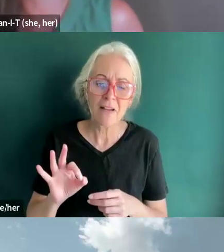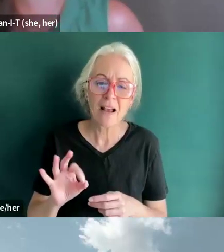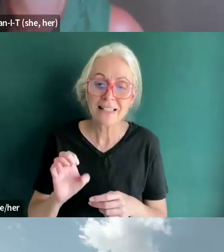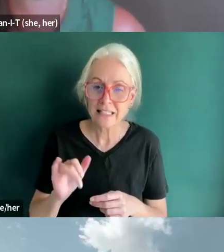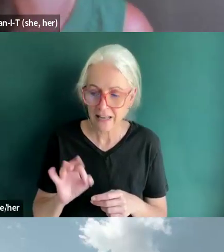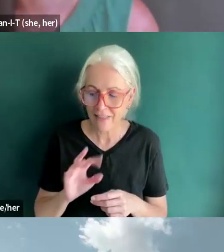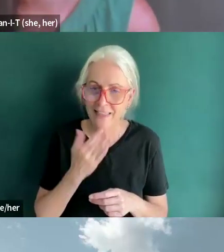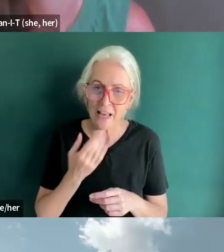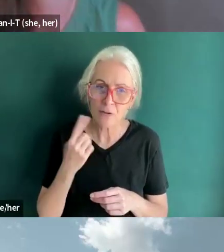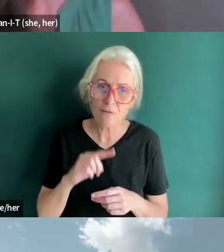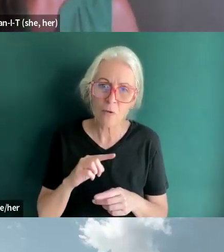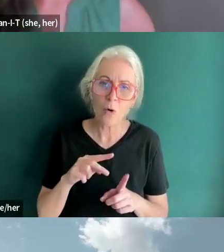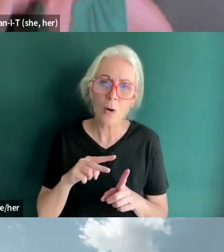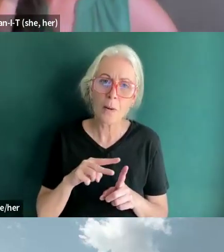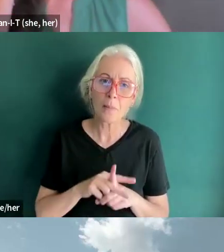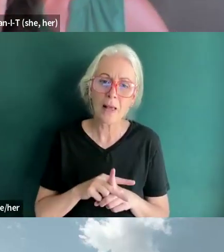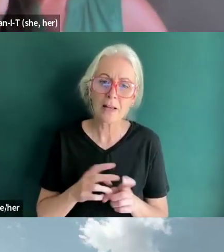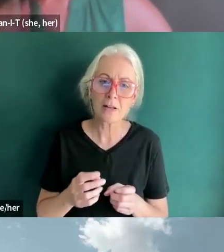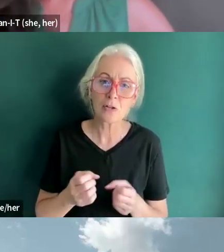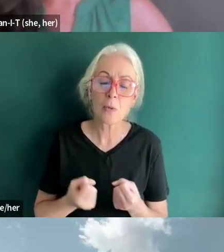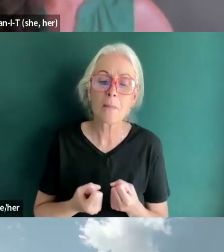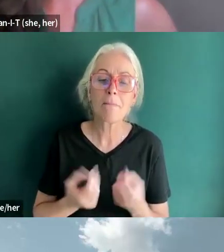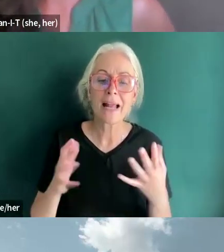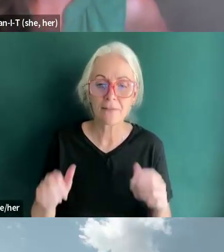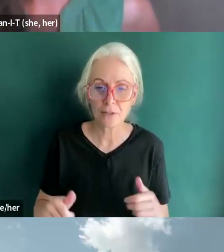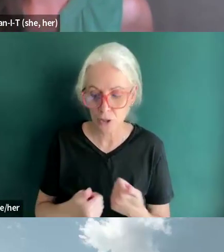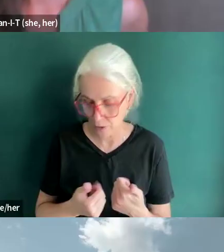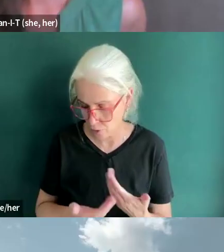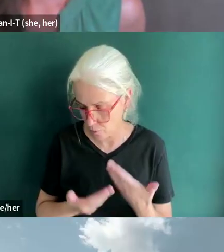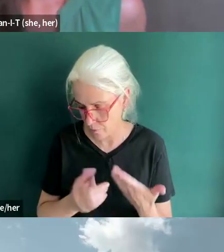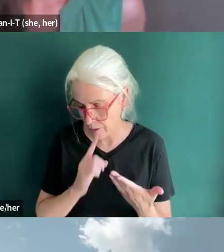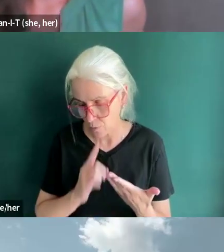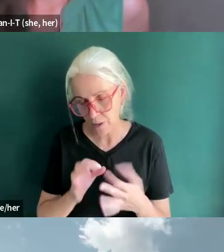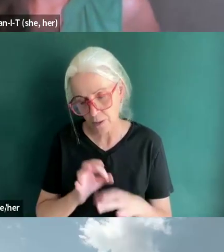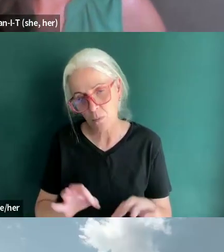applying to many of the challenges and providing really substantive partnerships there. You talked